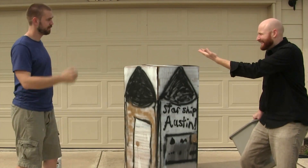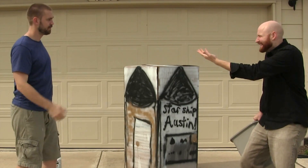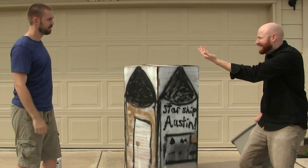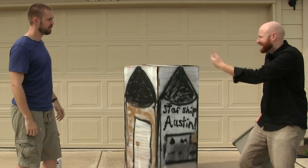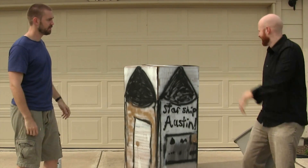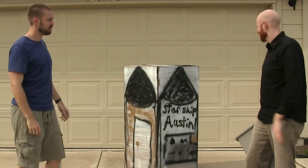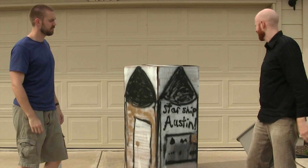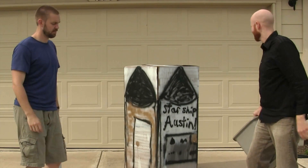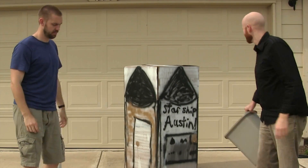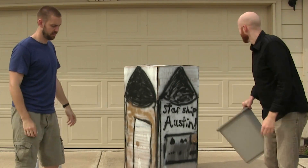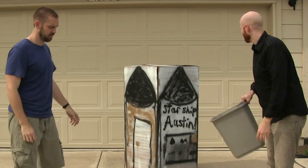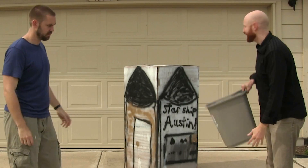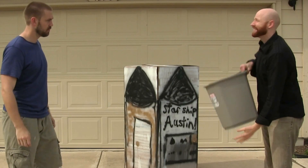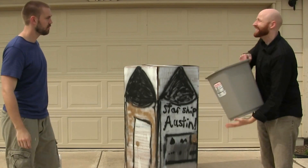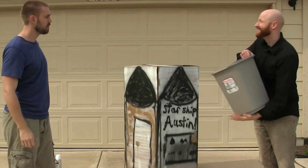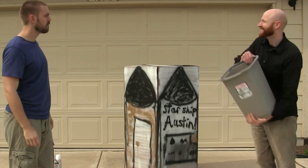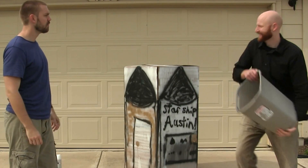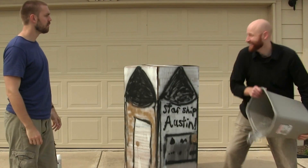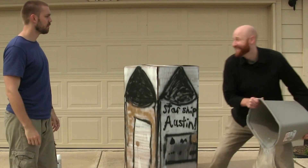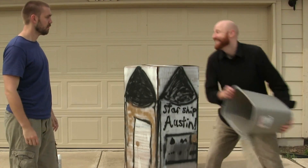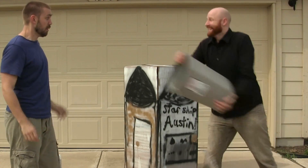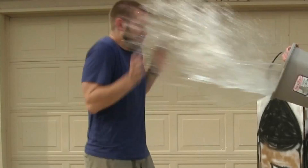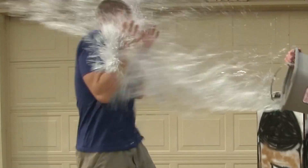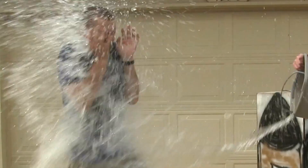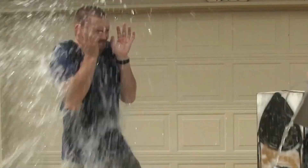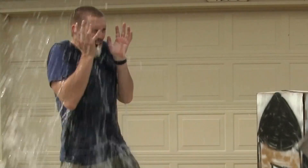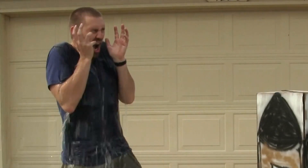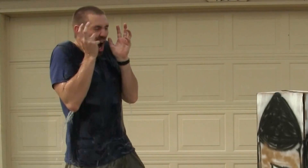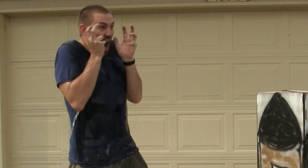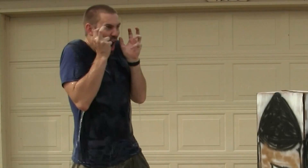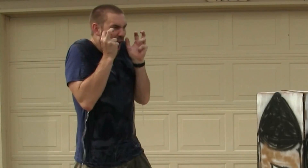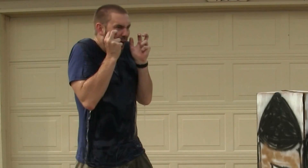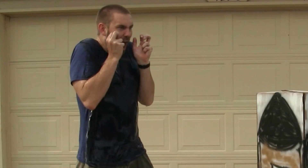Yeah a little bit more. Jeremy: Here? Austin: Yeah perfect. [ Background sounds ]